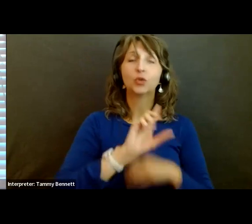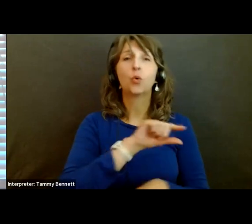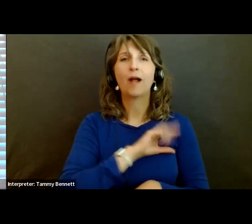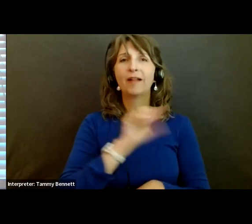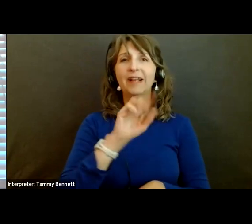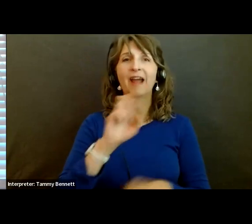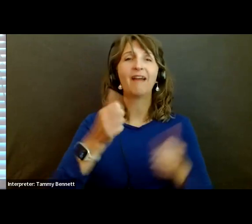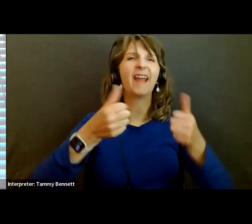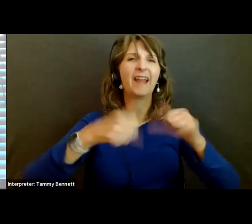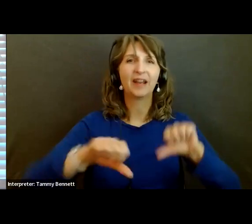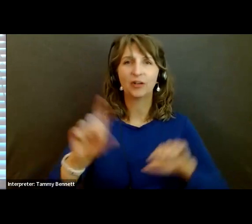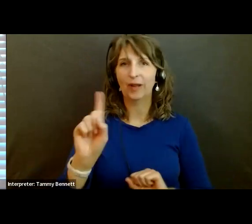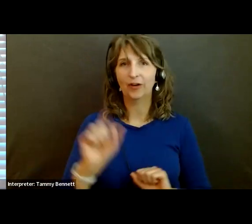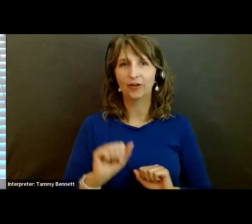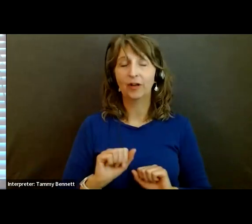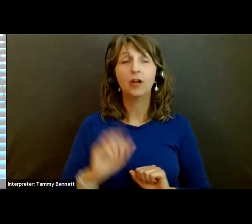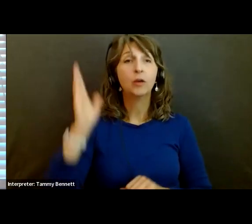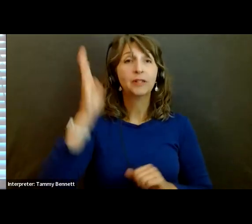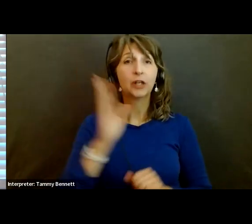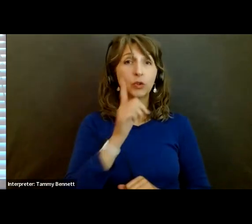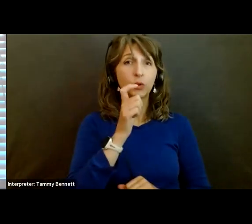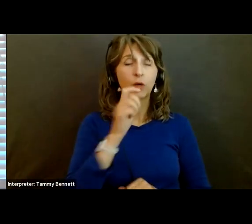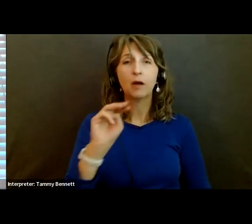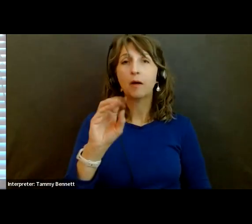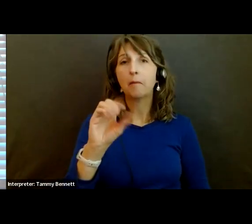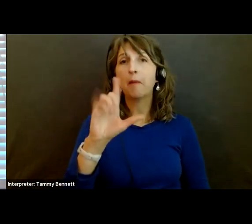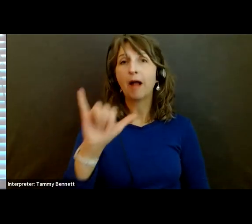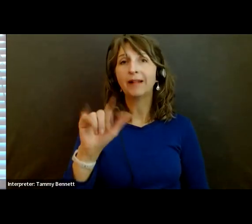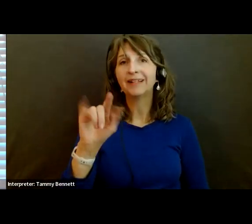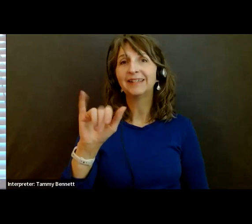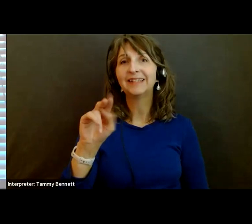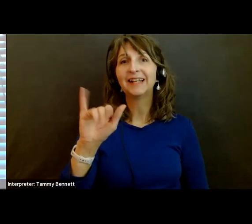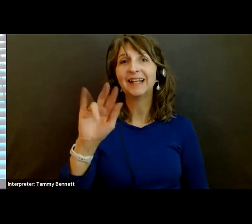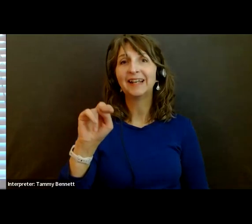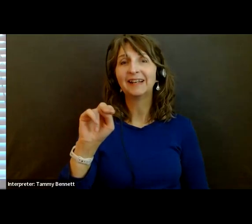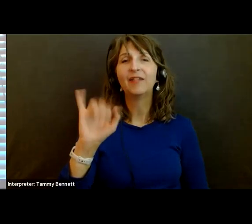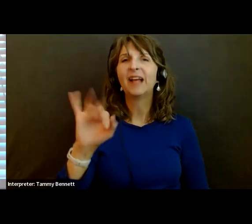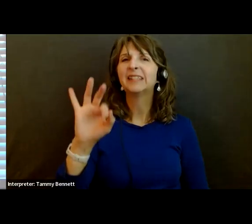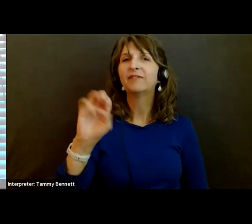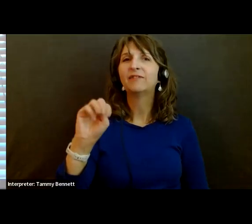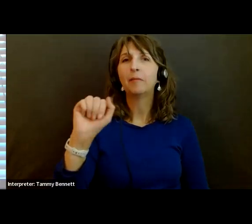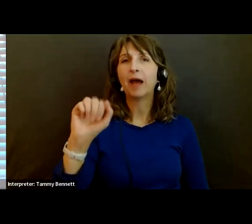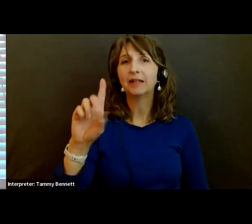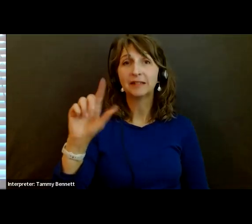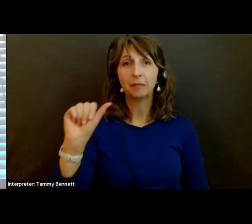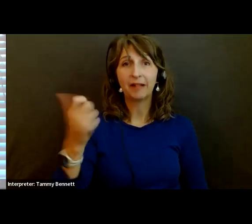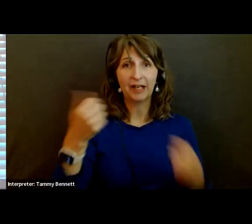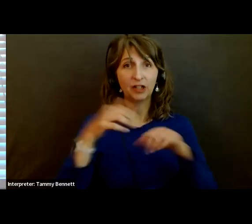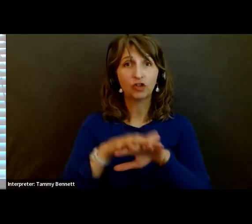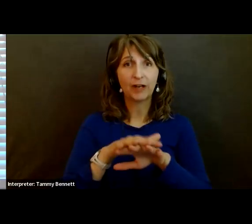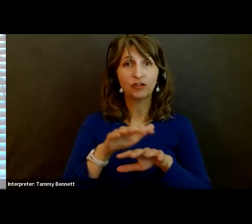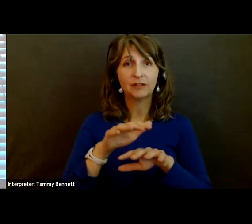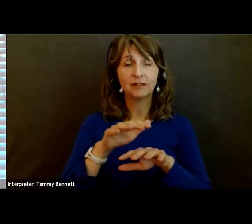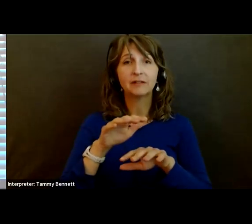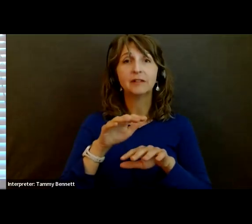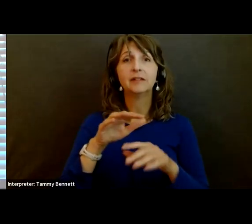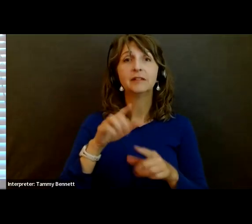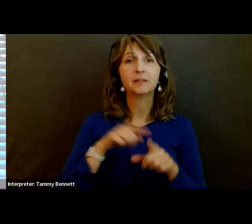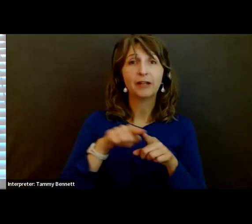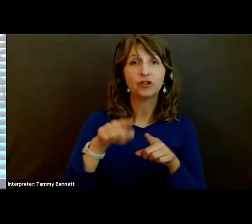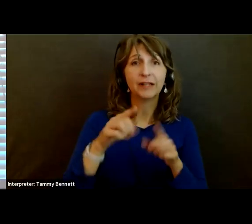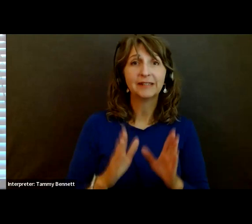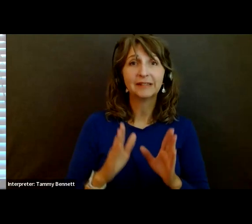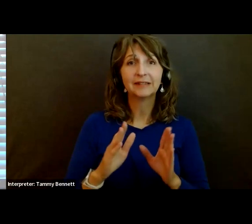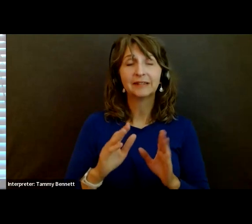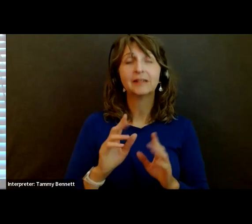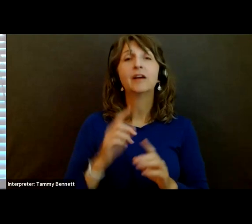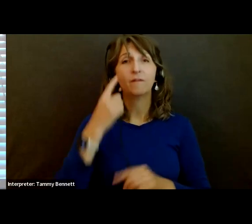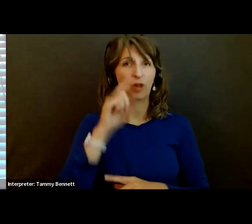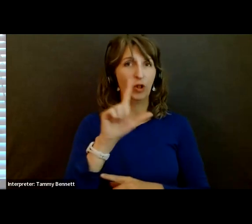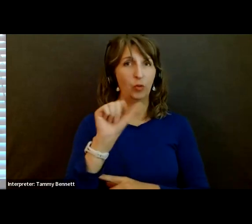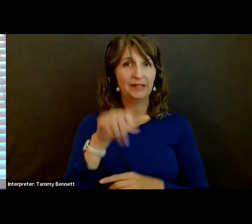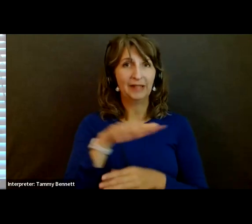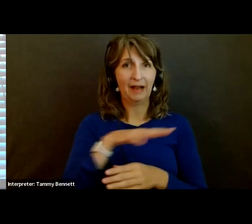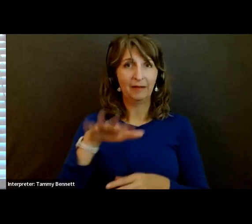The presenters. Or Mali tenant who is the FEMA disability integration specialist assigned to Louisiana.